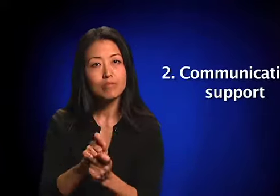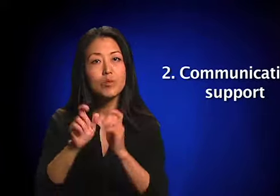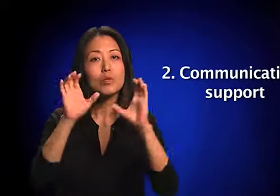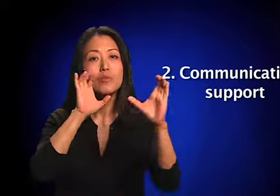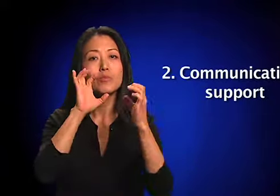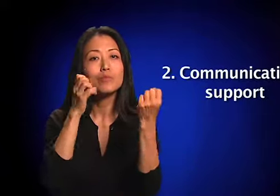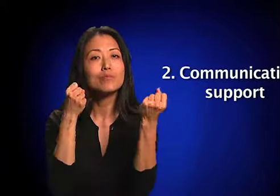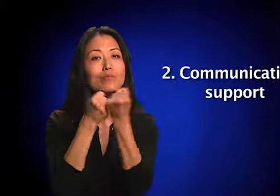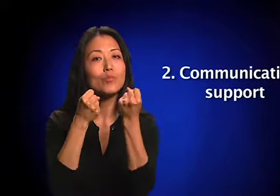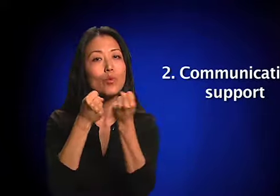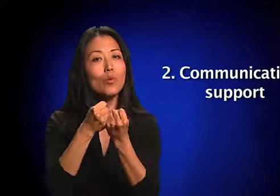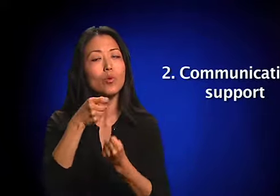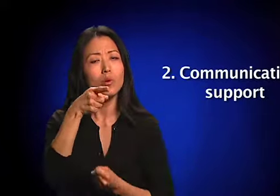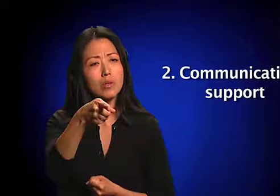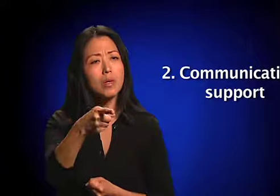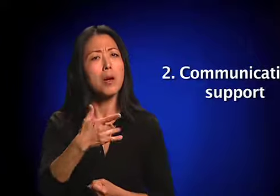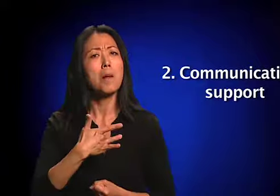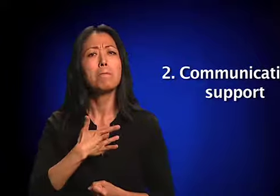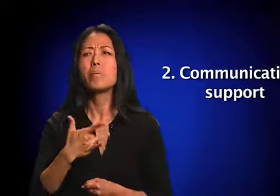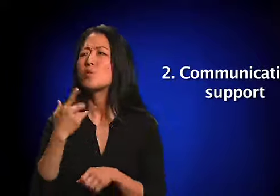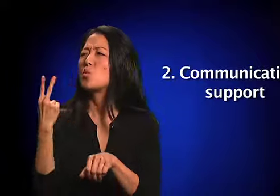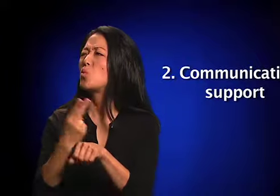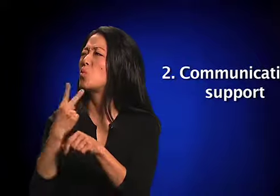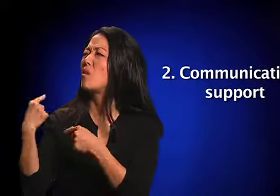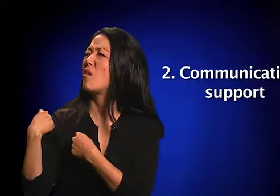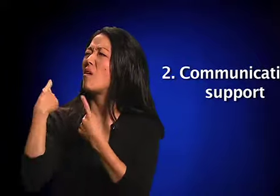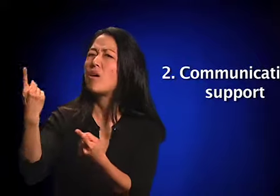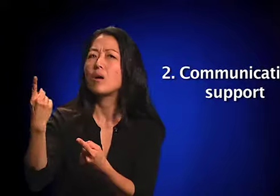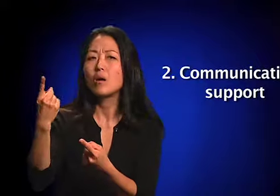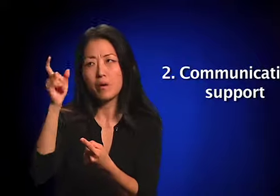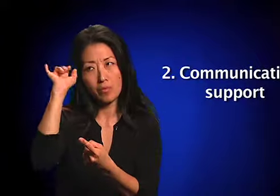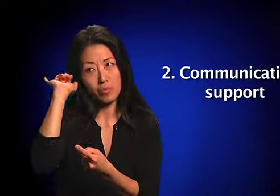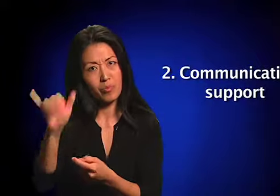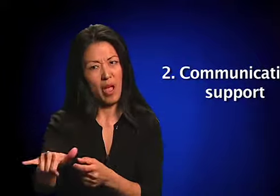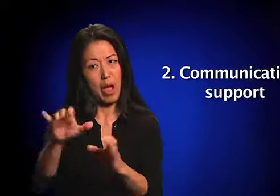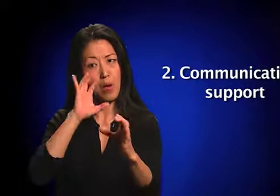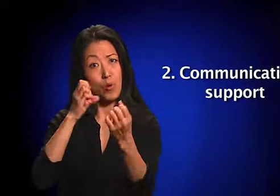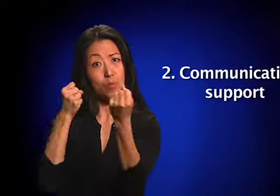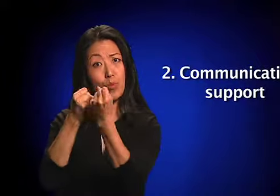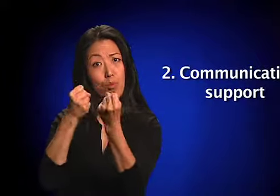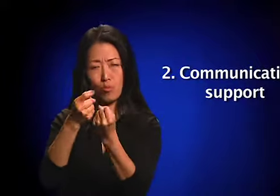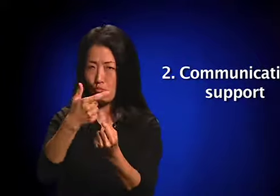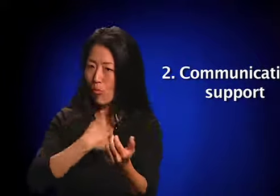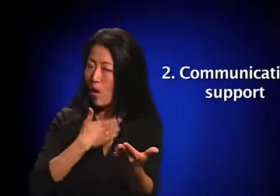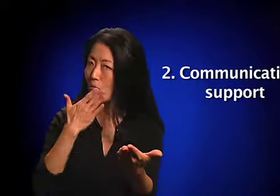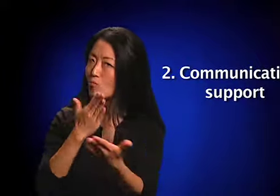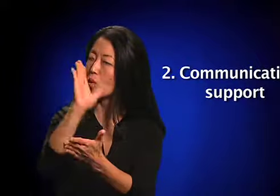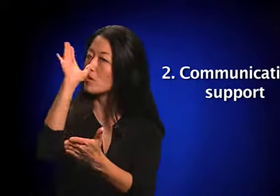Second, you have the right to have the kind of communications support that you would normally use to gather information